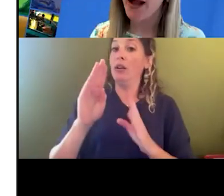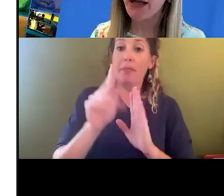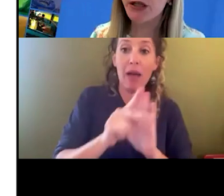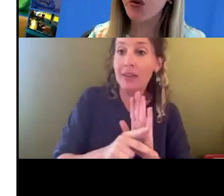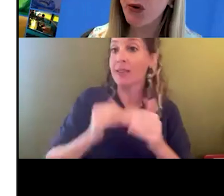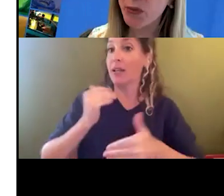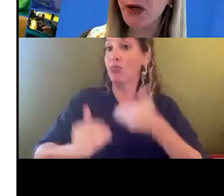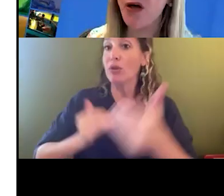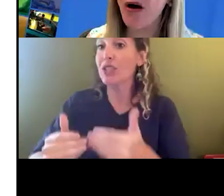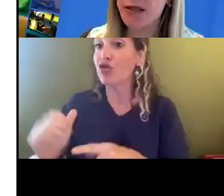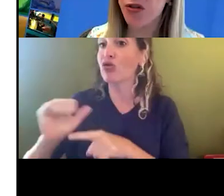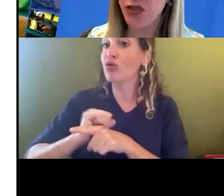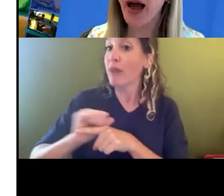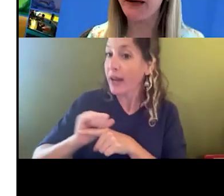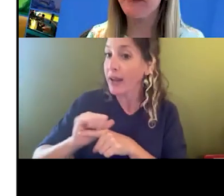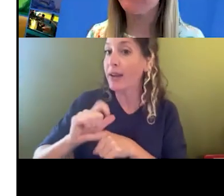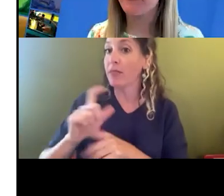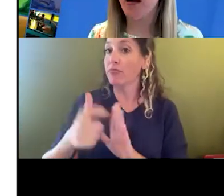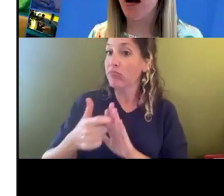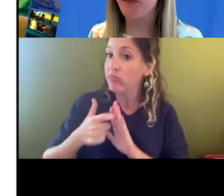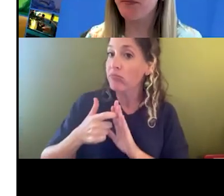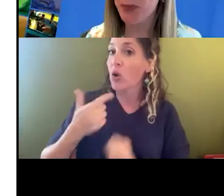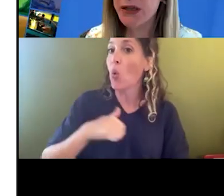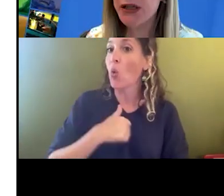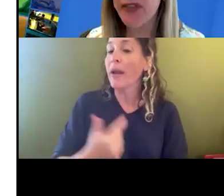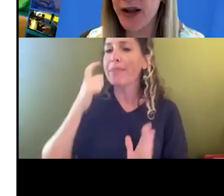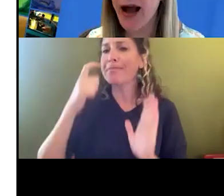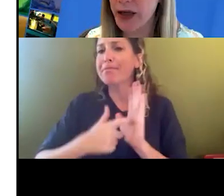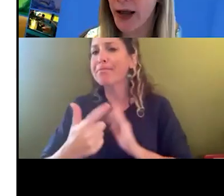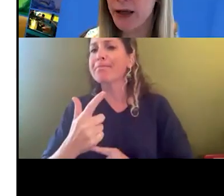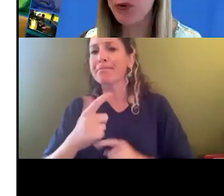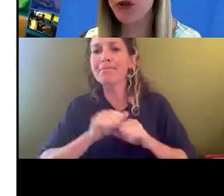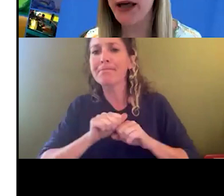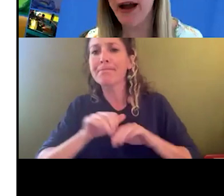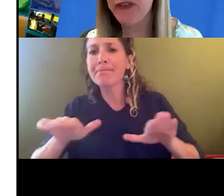We realized that putting something out in April and having